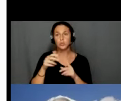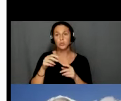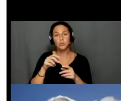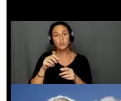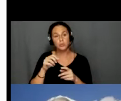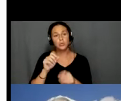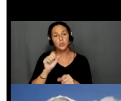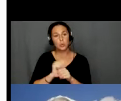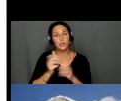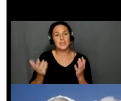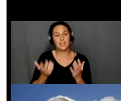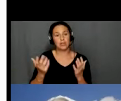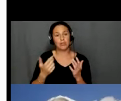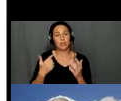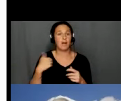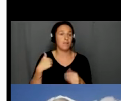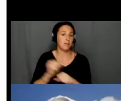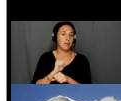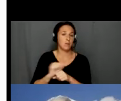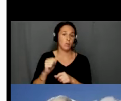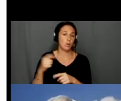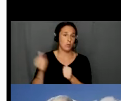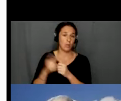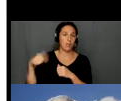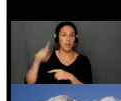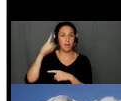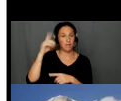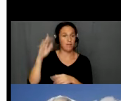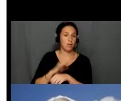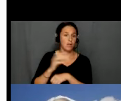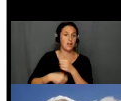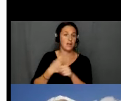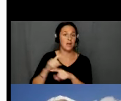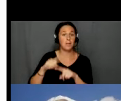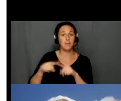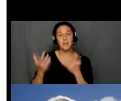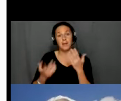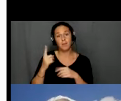but maybe in a year I will go back to the fields to work. Right now they